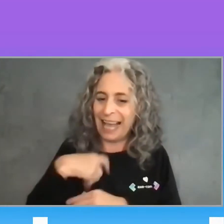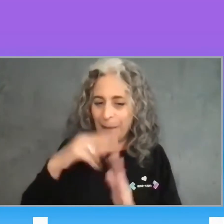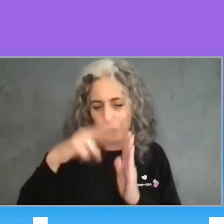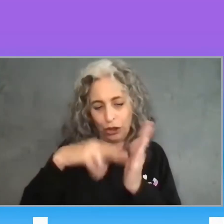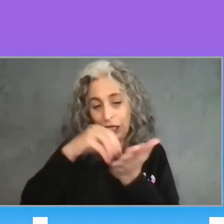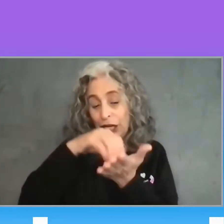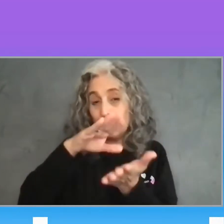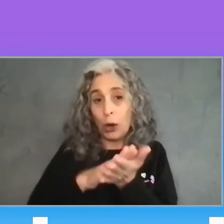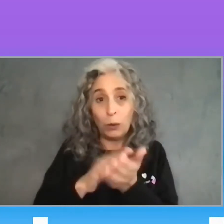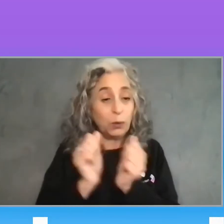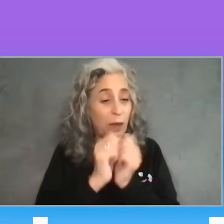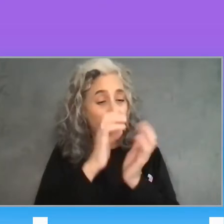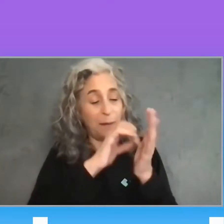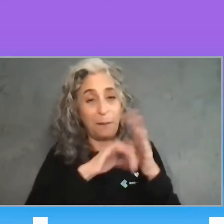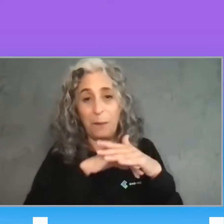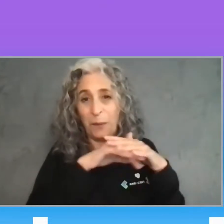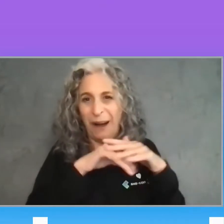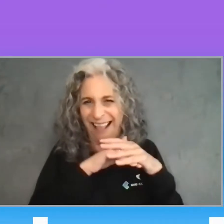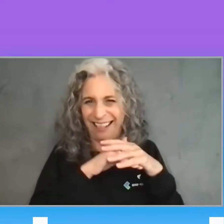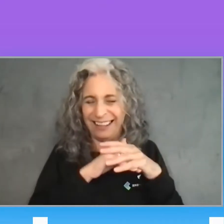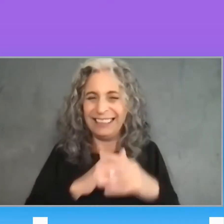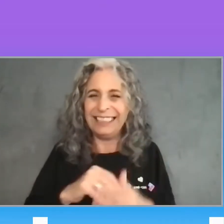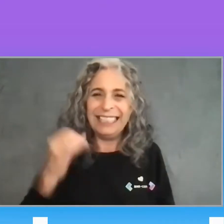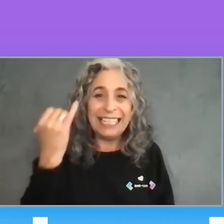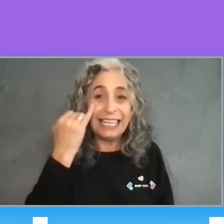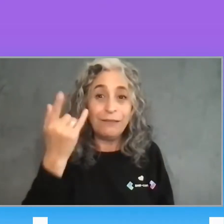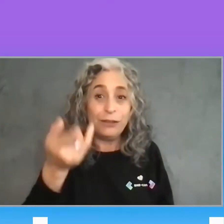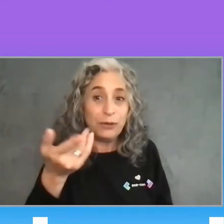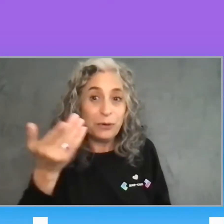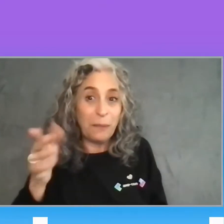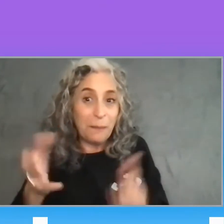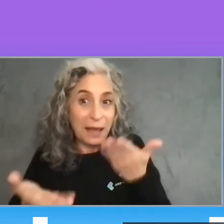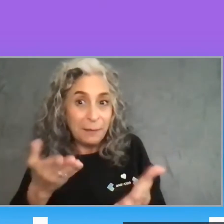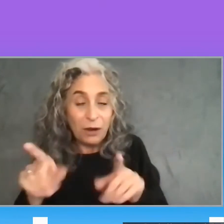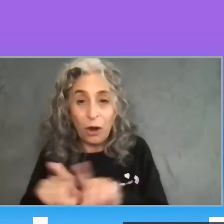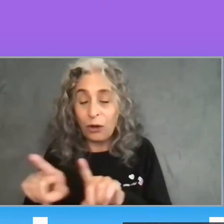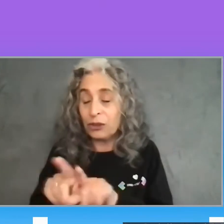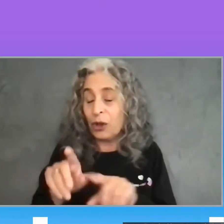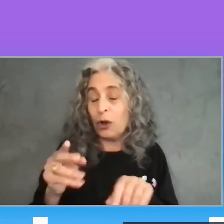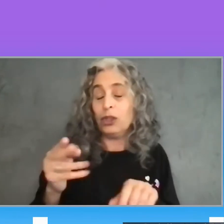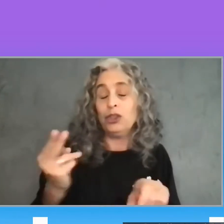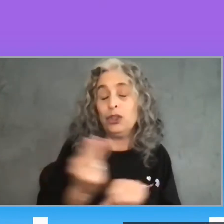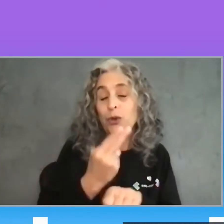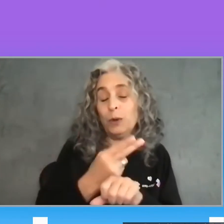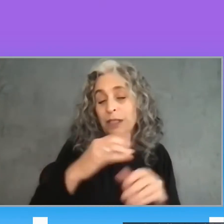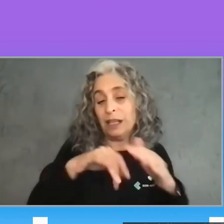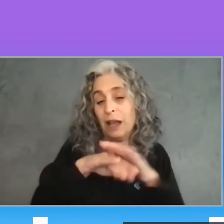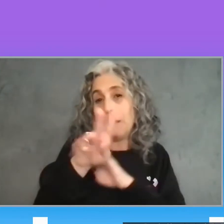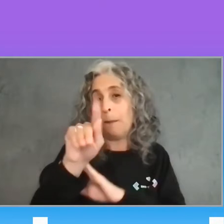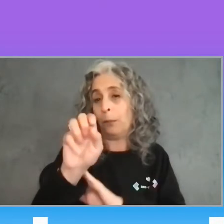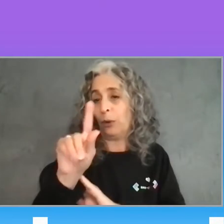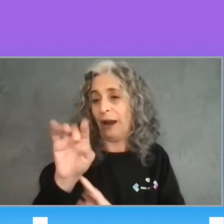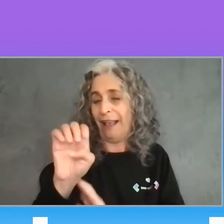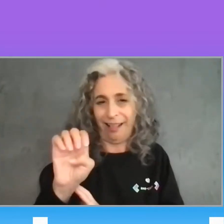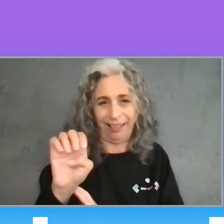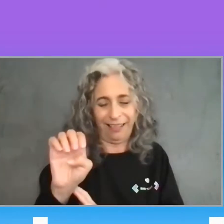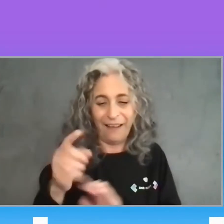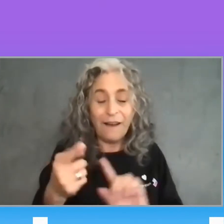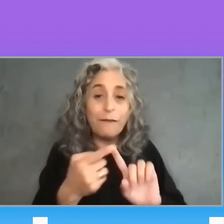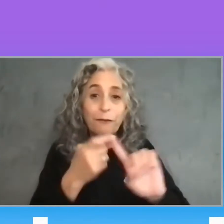notes in Braille. So just for those of you out there who may also be Braille readers, today,